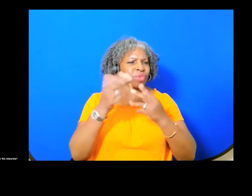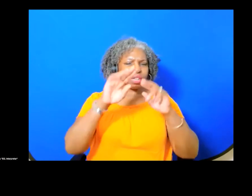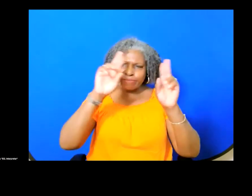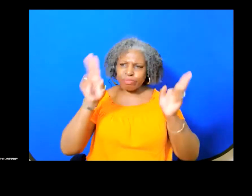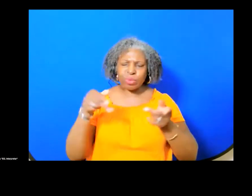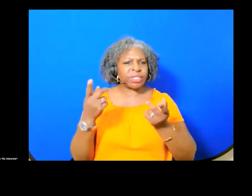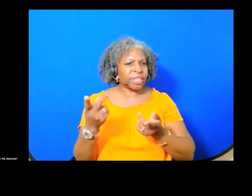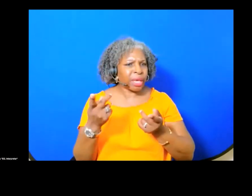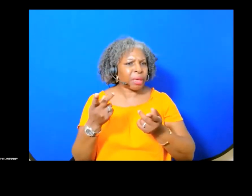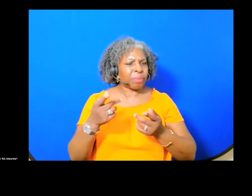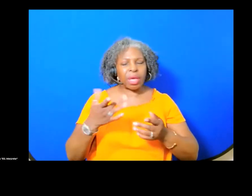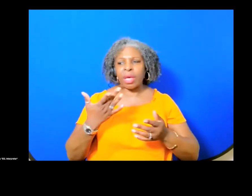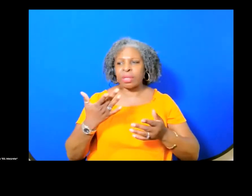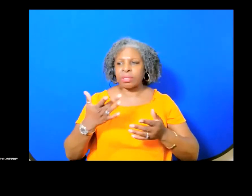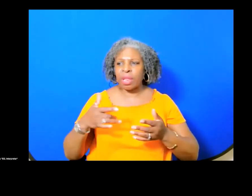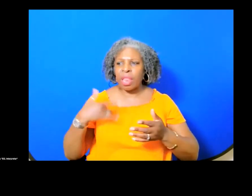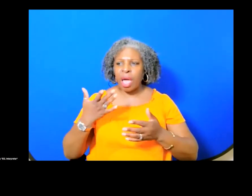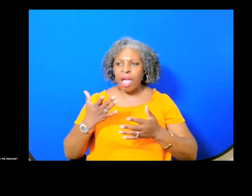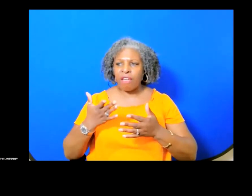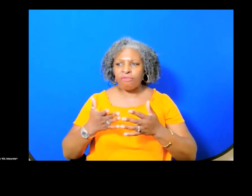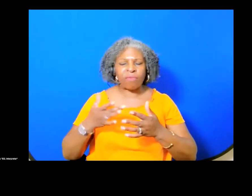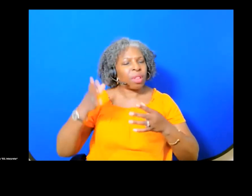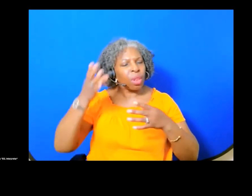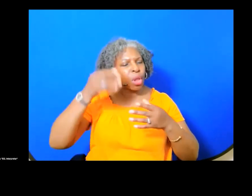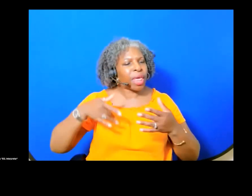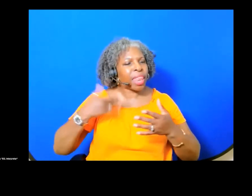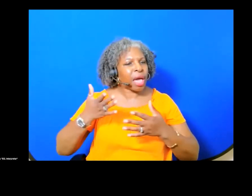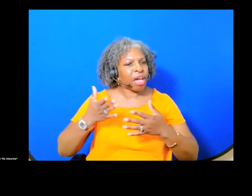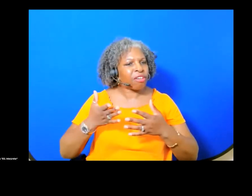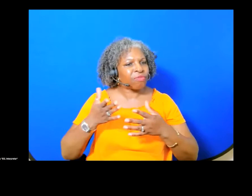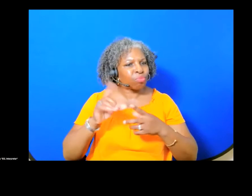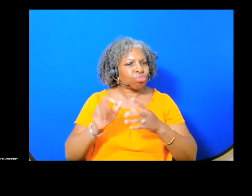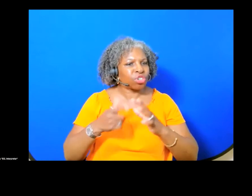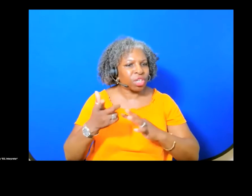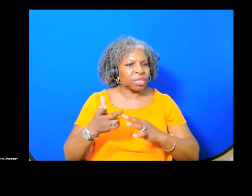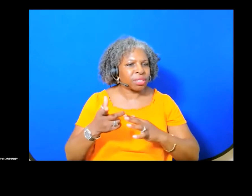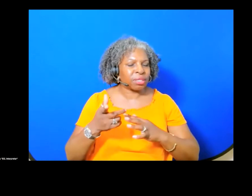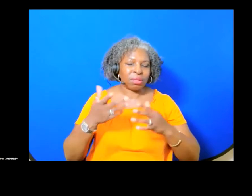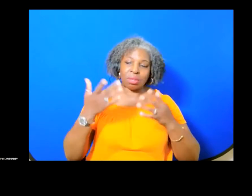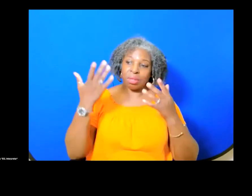And I'm a white woman with long, brown curly hair, and wearing a blacktop and